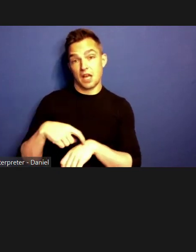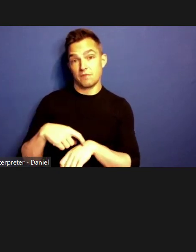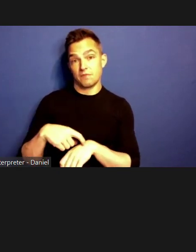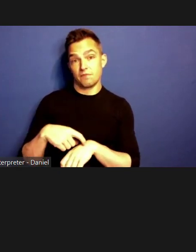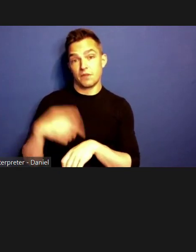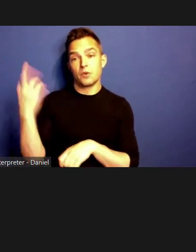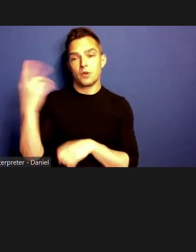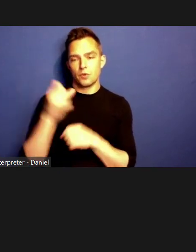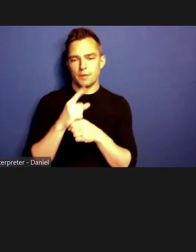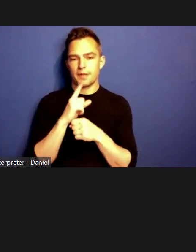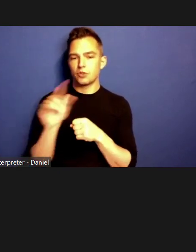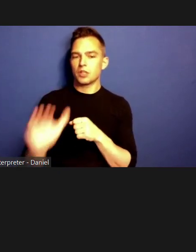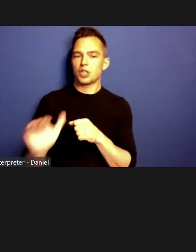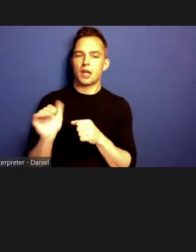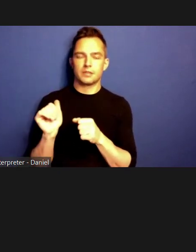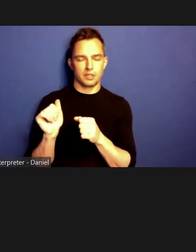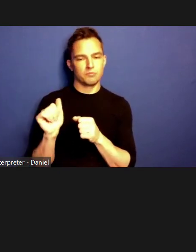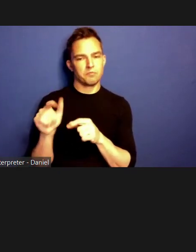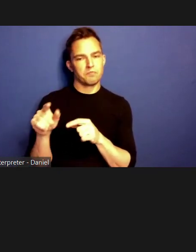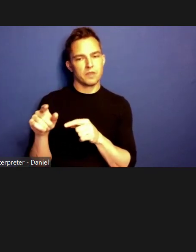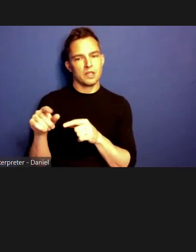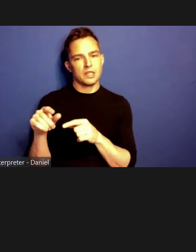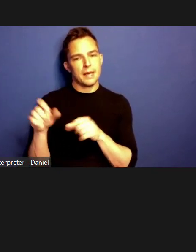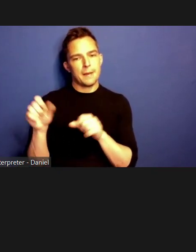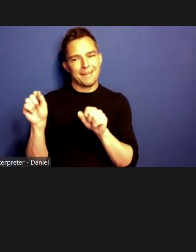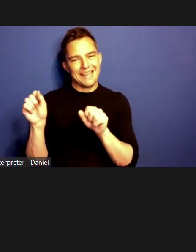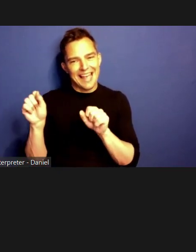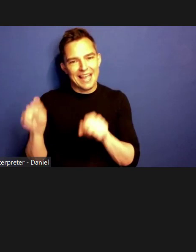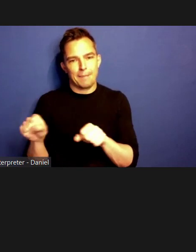child is able to reliably complete the screening task.